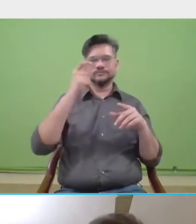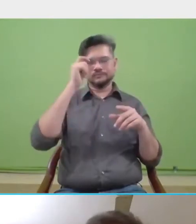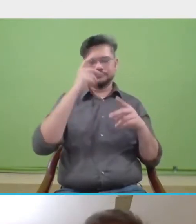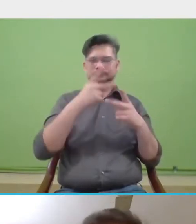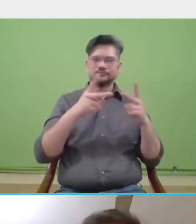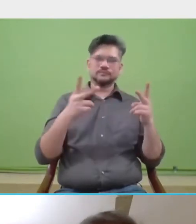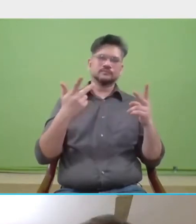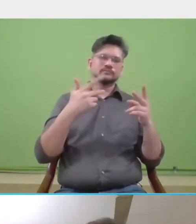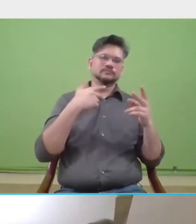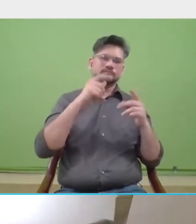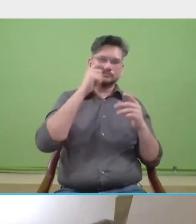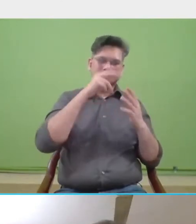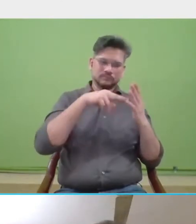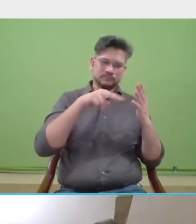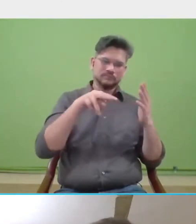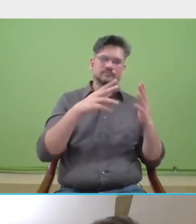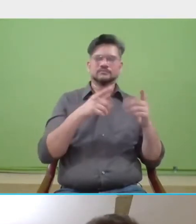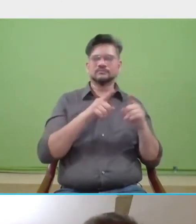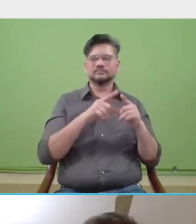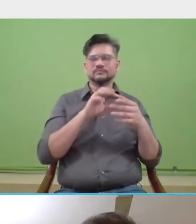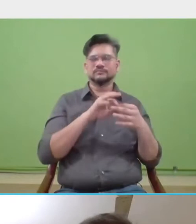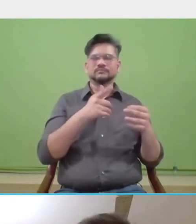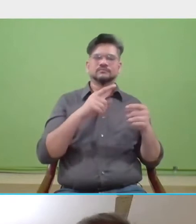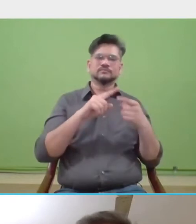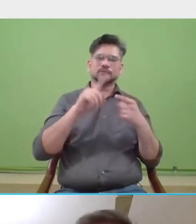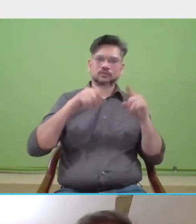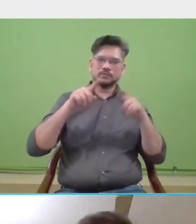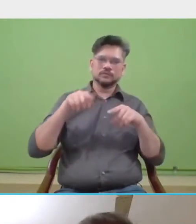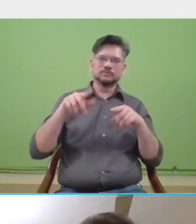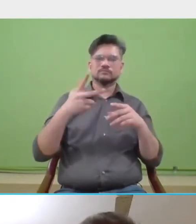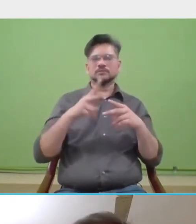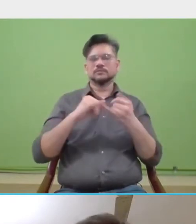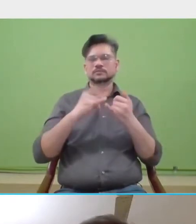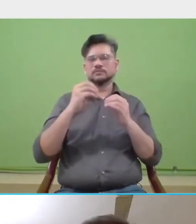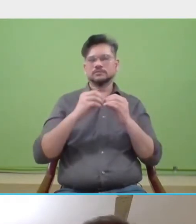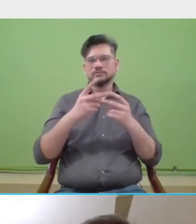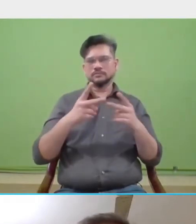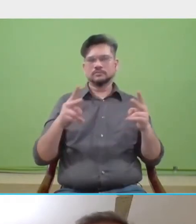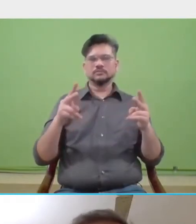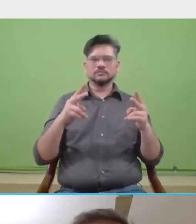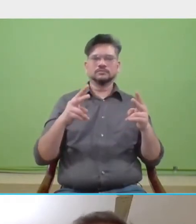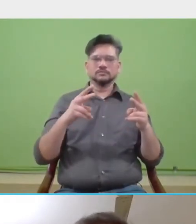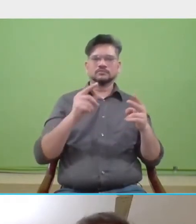of English and teach teaching economics and other subjects to undergraduates through sign